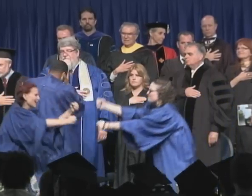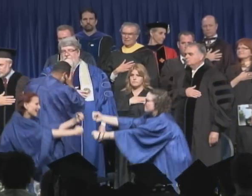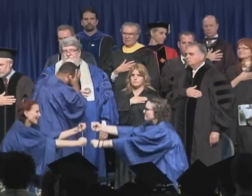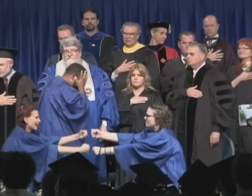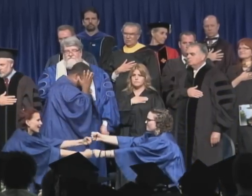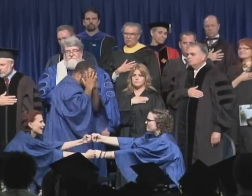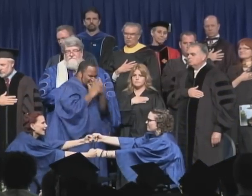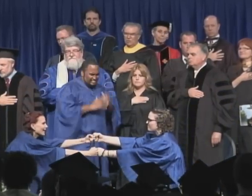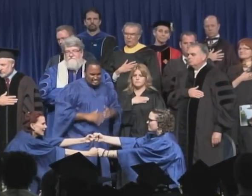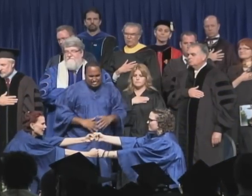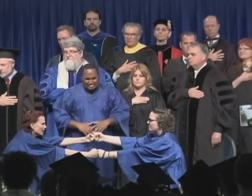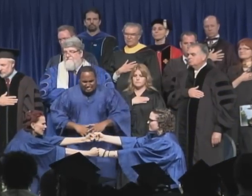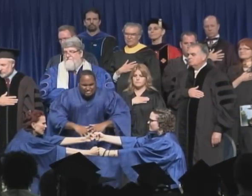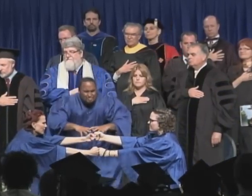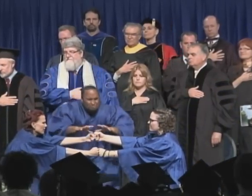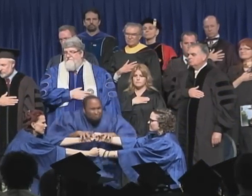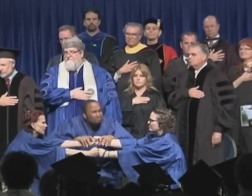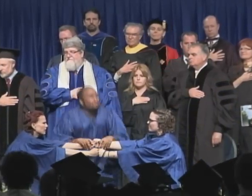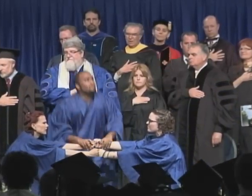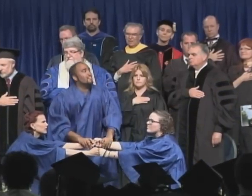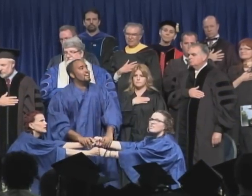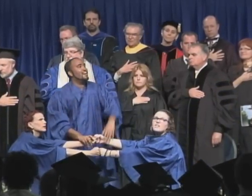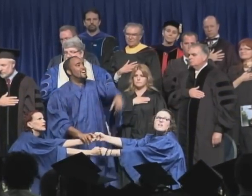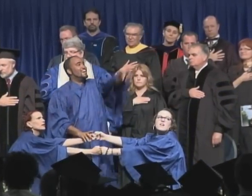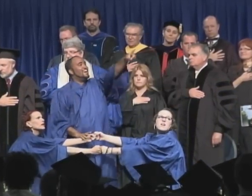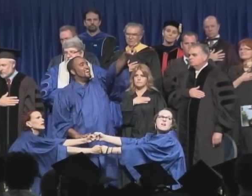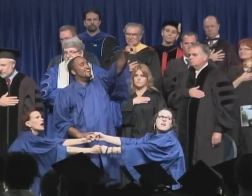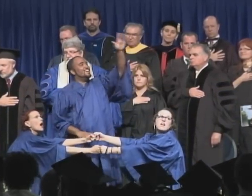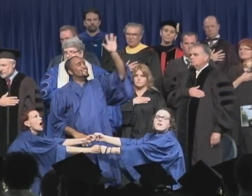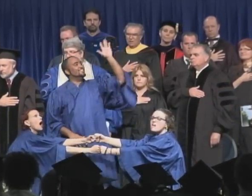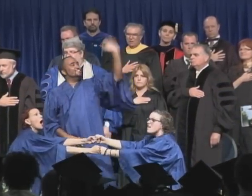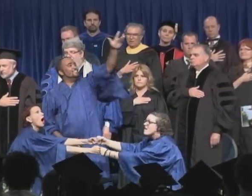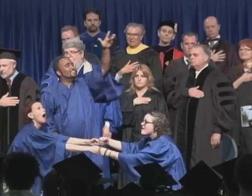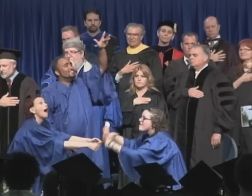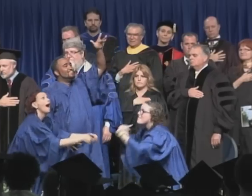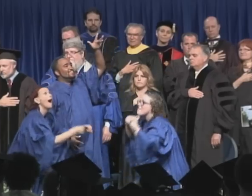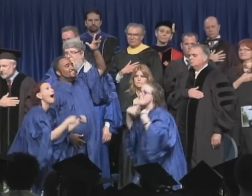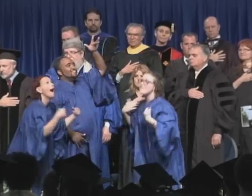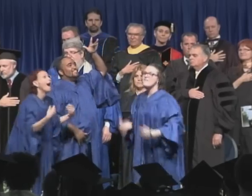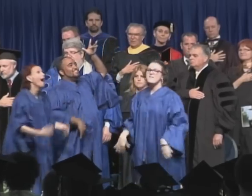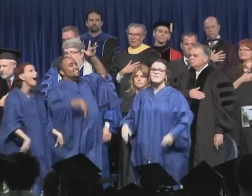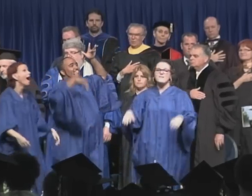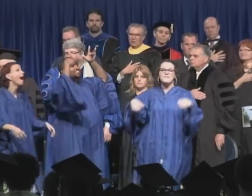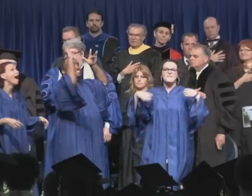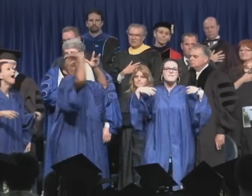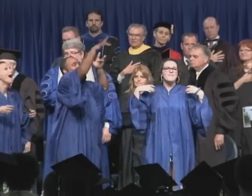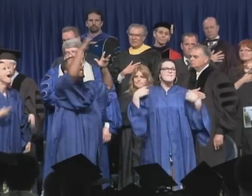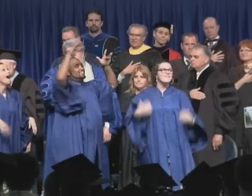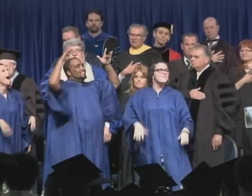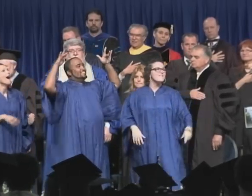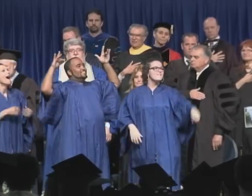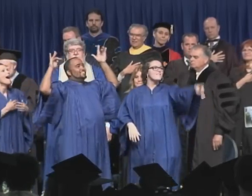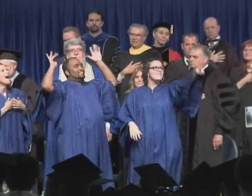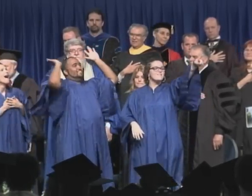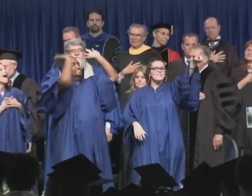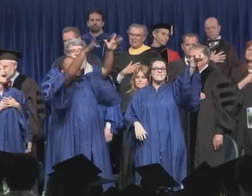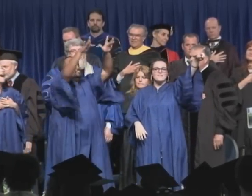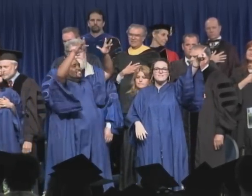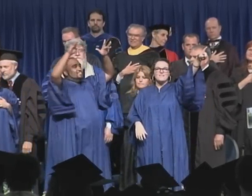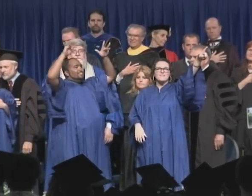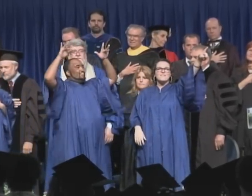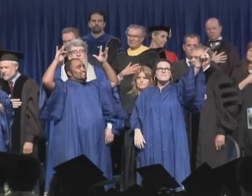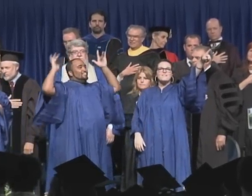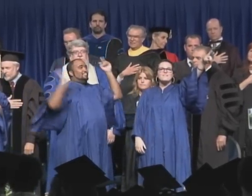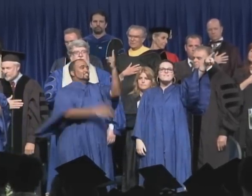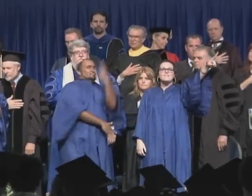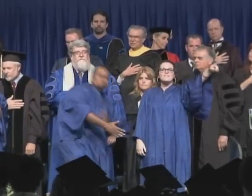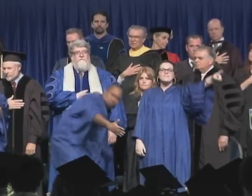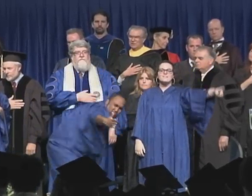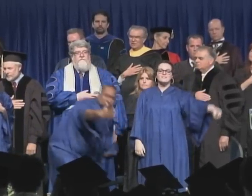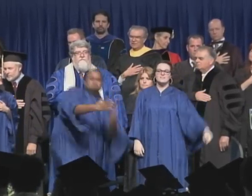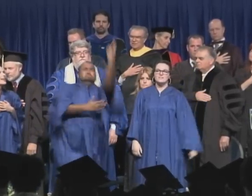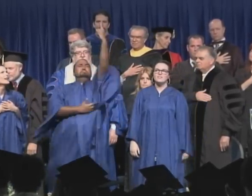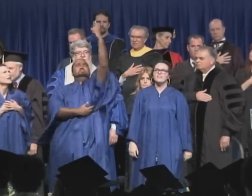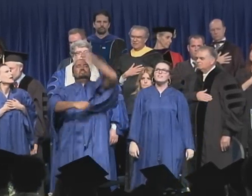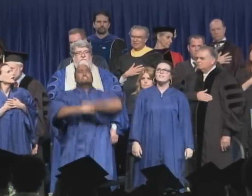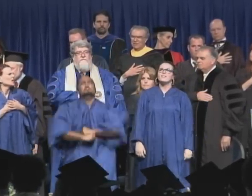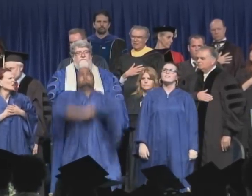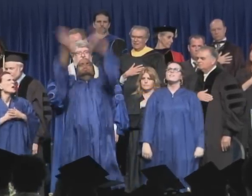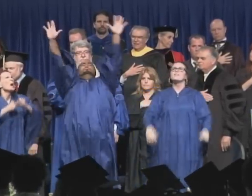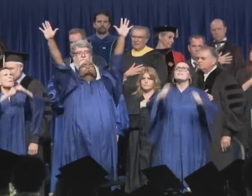O'er the ramparts we watched were so gallantly streaming.